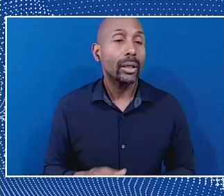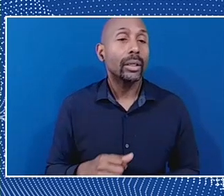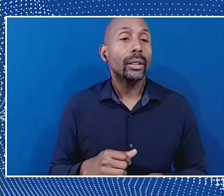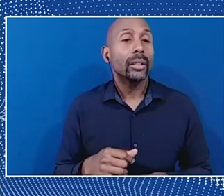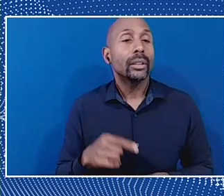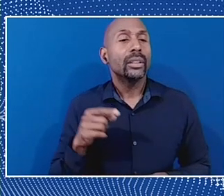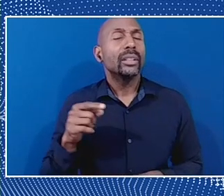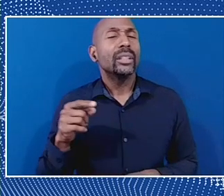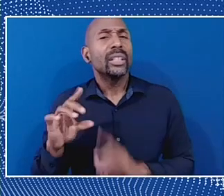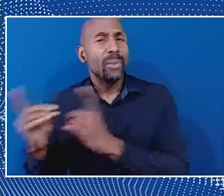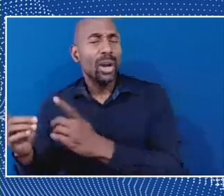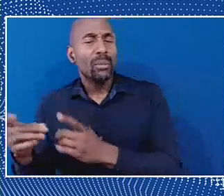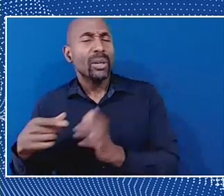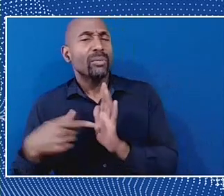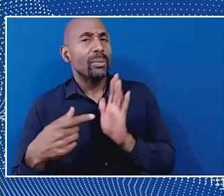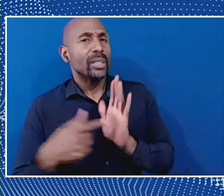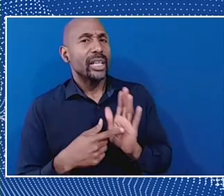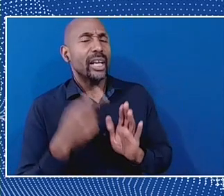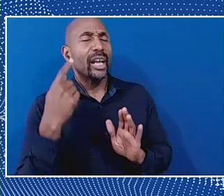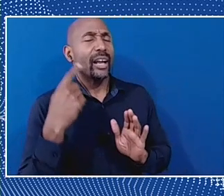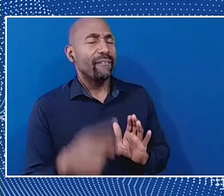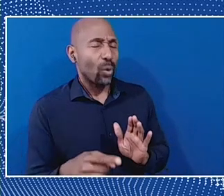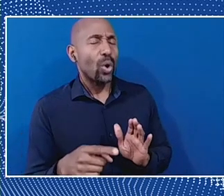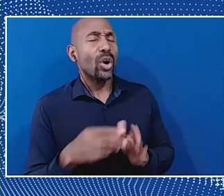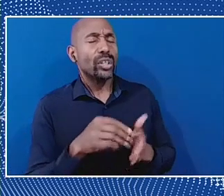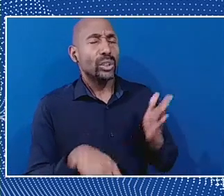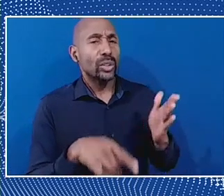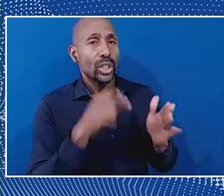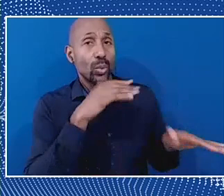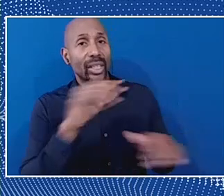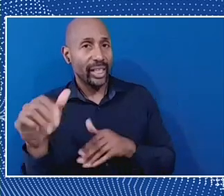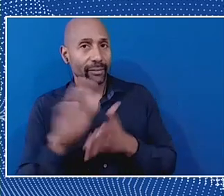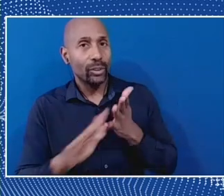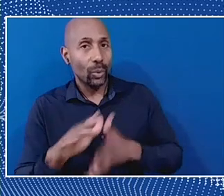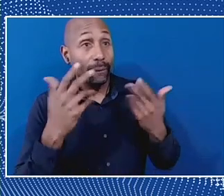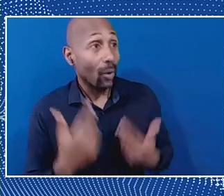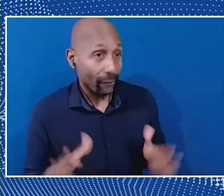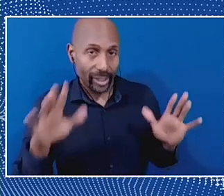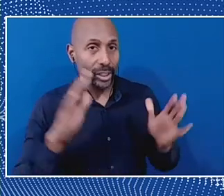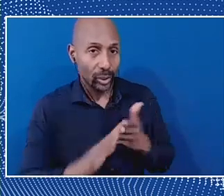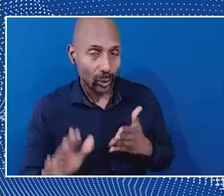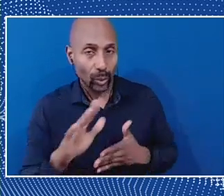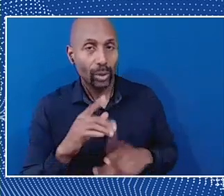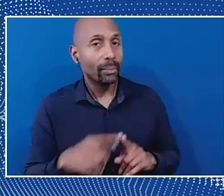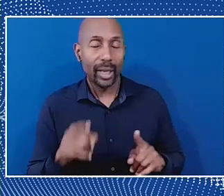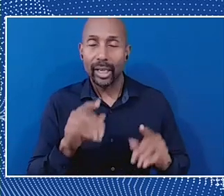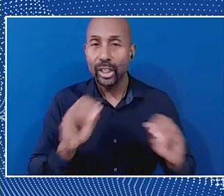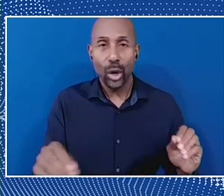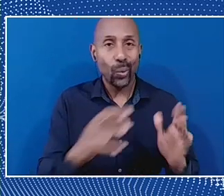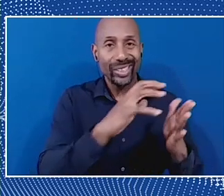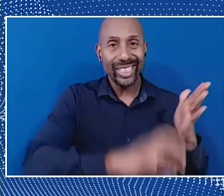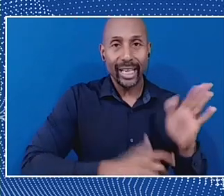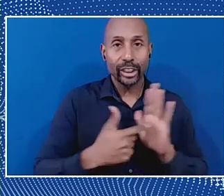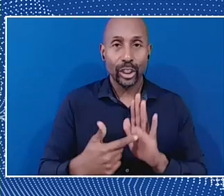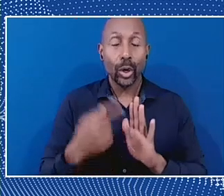text that really supports currently enrolled students. And so I think automation would allow